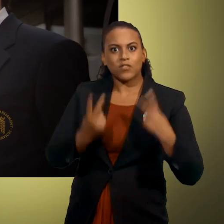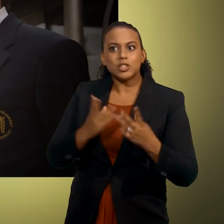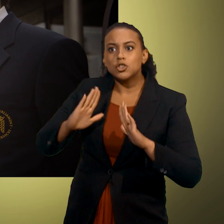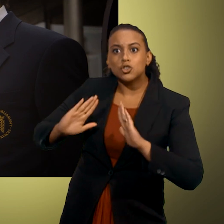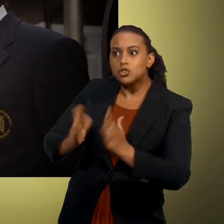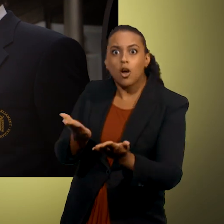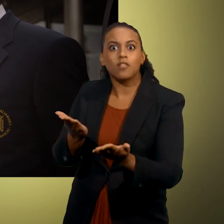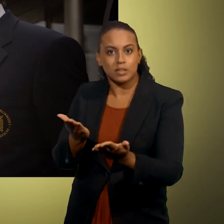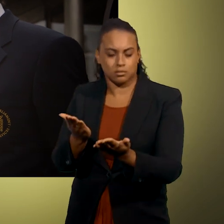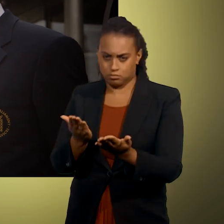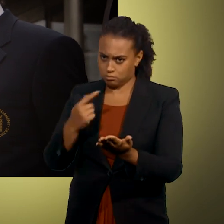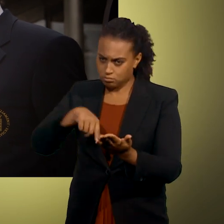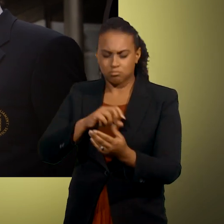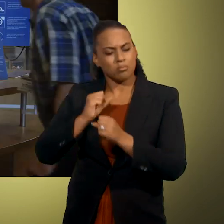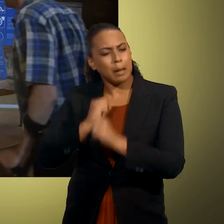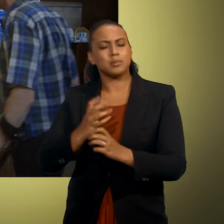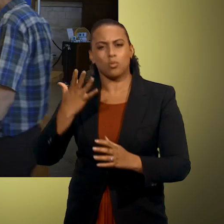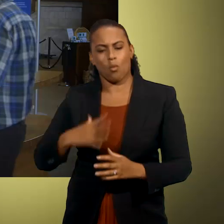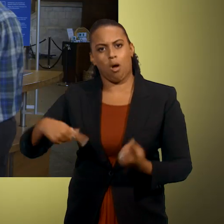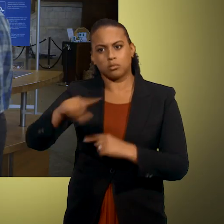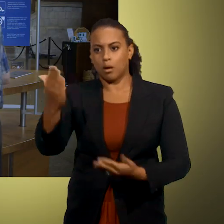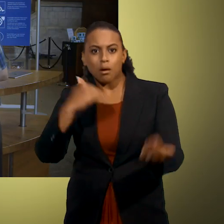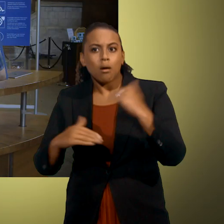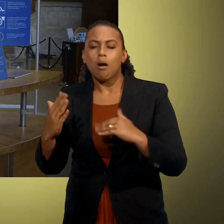making your experience as smooth and comfortable as possible.